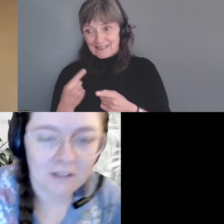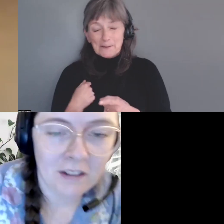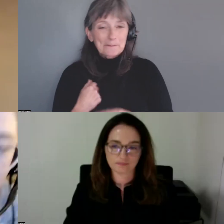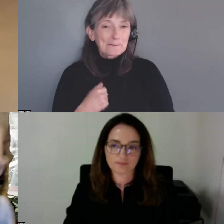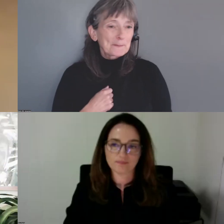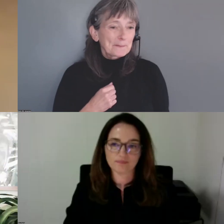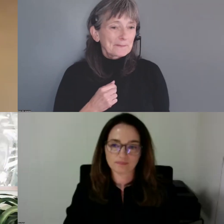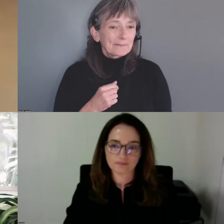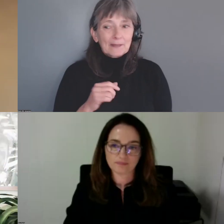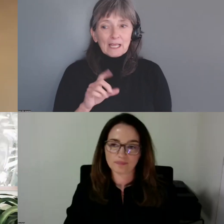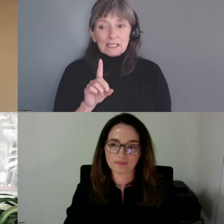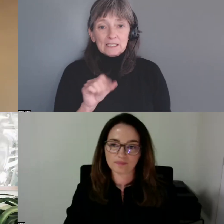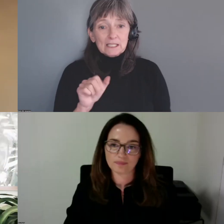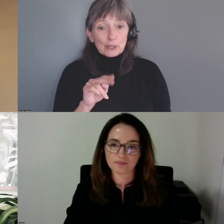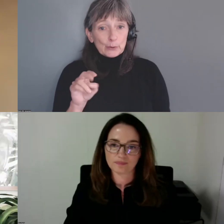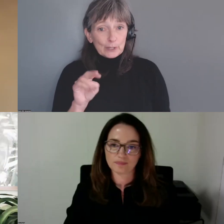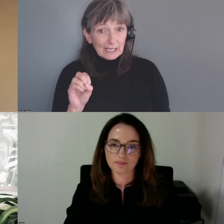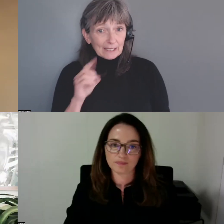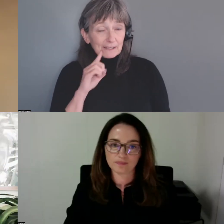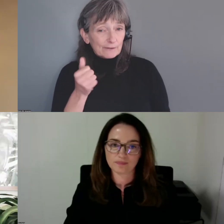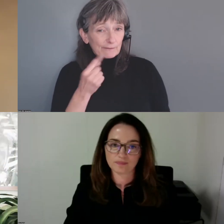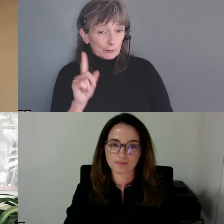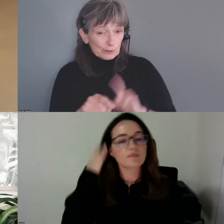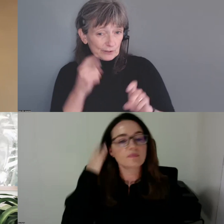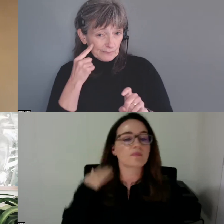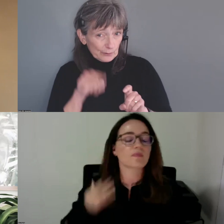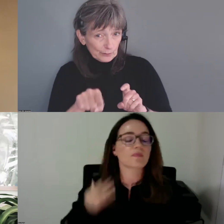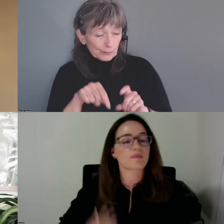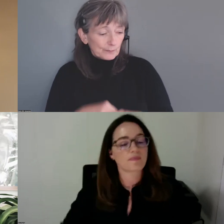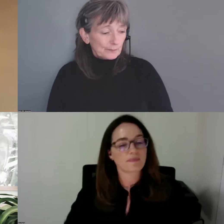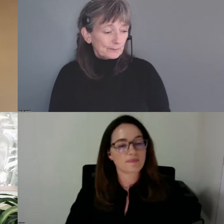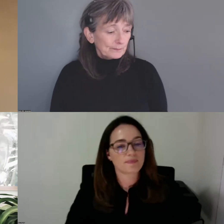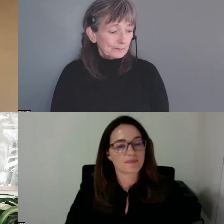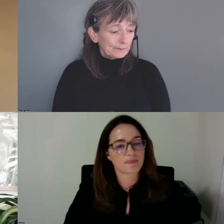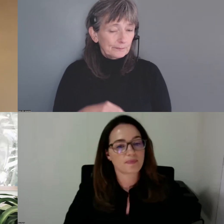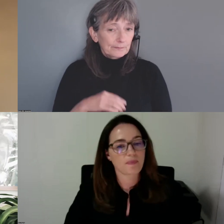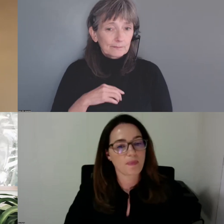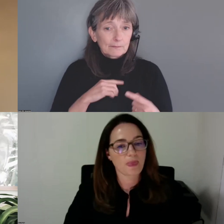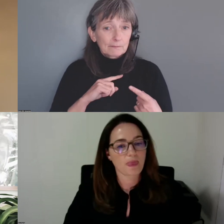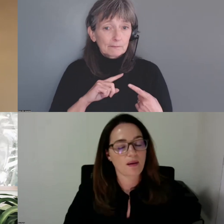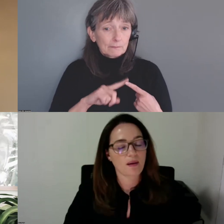Dione. We have a few questions. First one is, "You emphasise that your organisation is